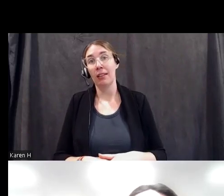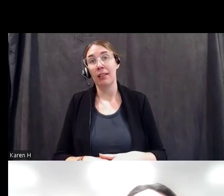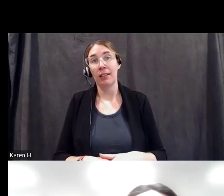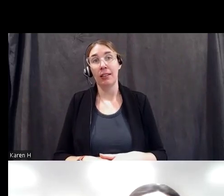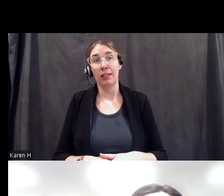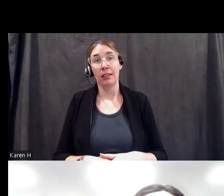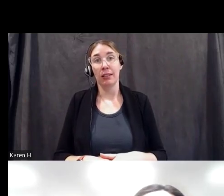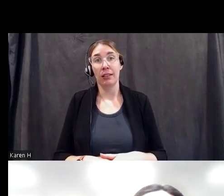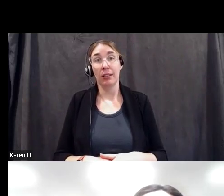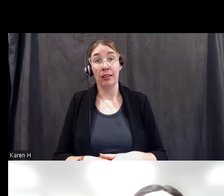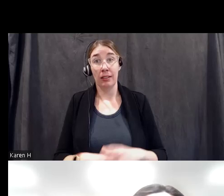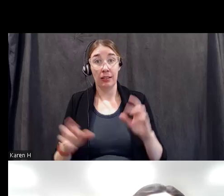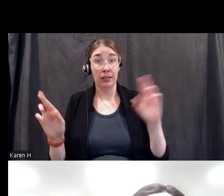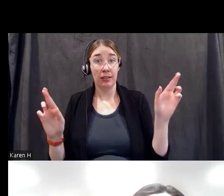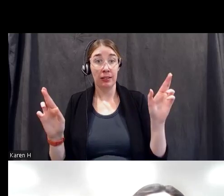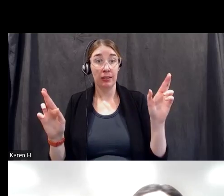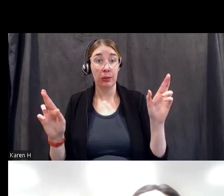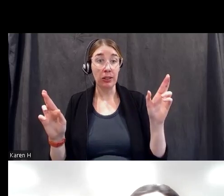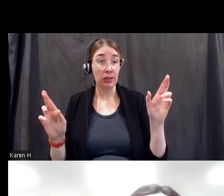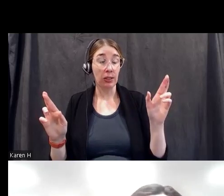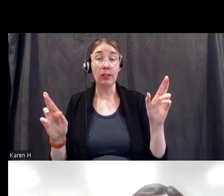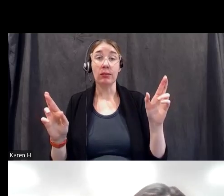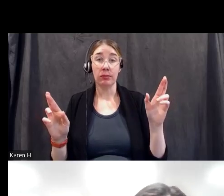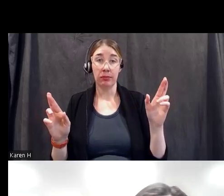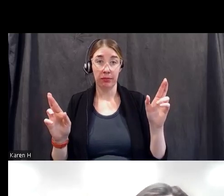Ready for next slide or do you want me to take over on this one?